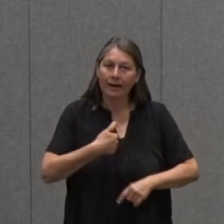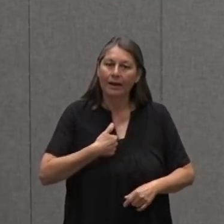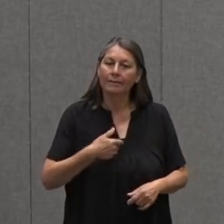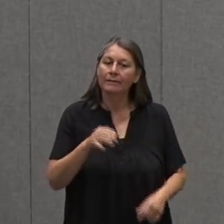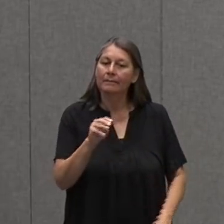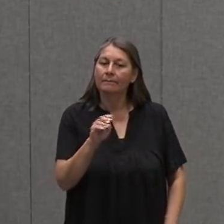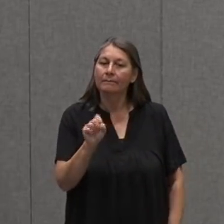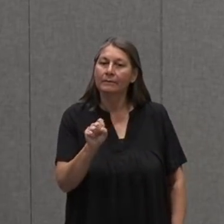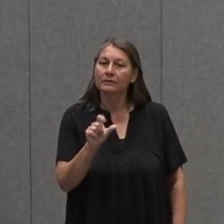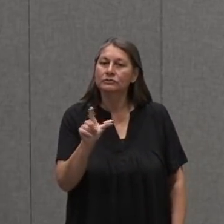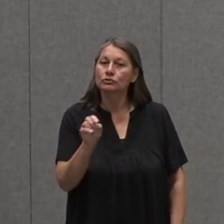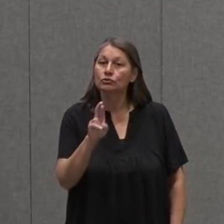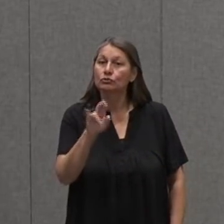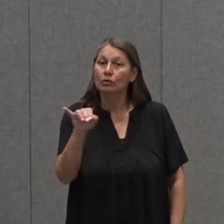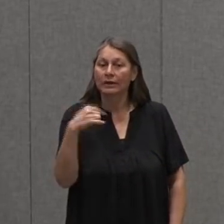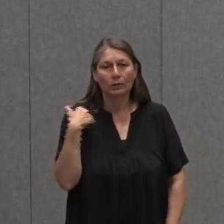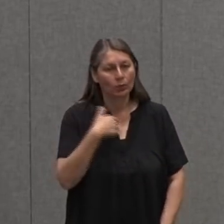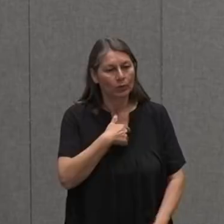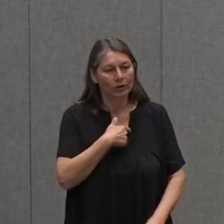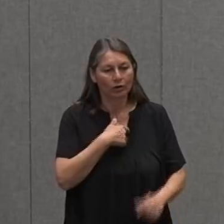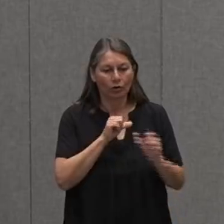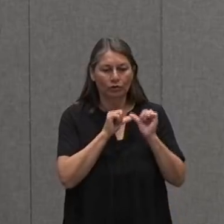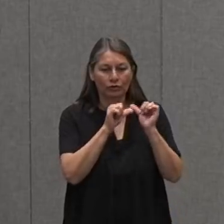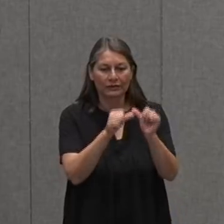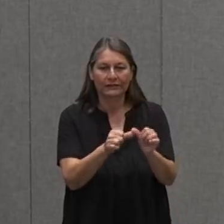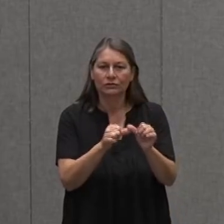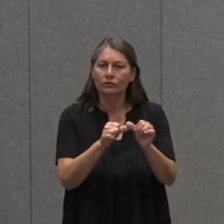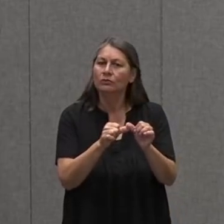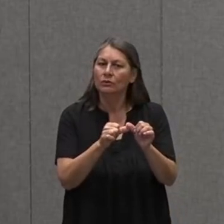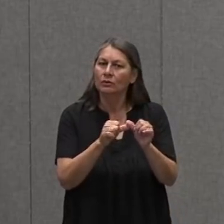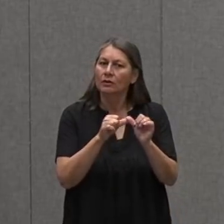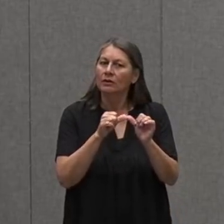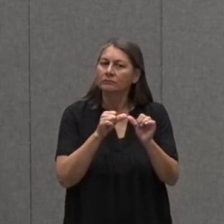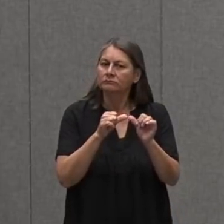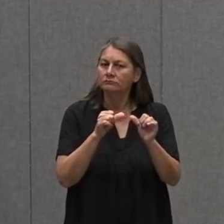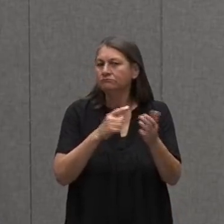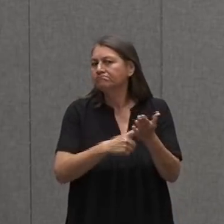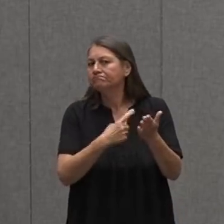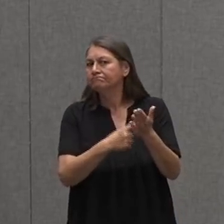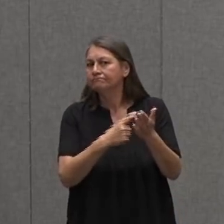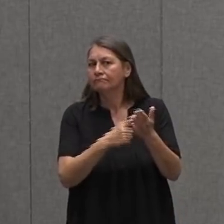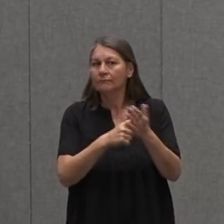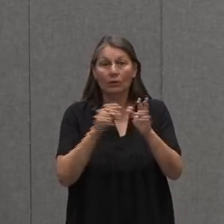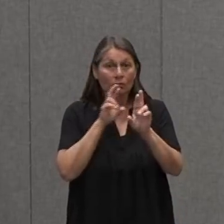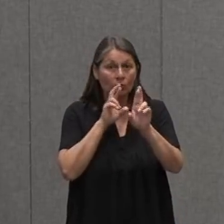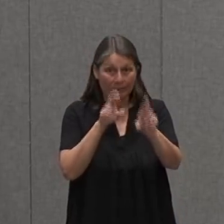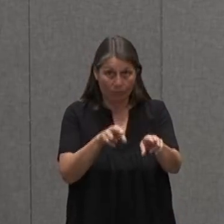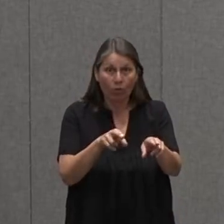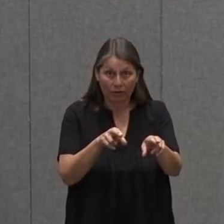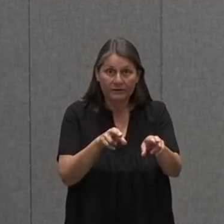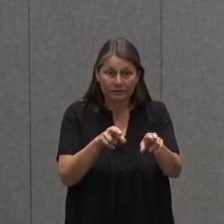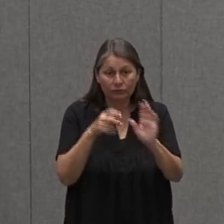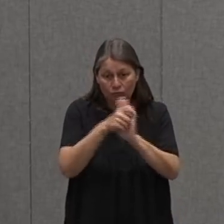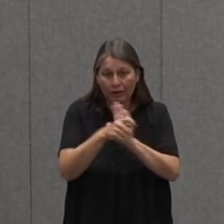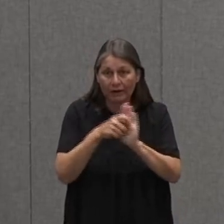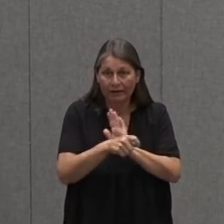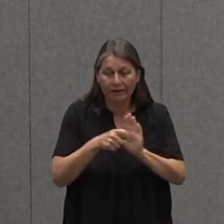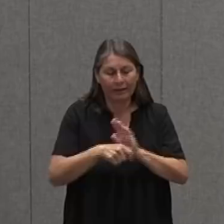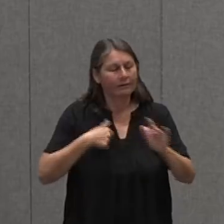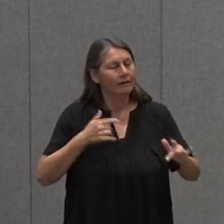our informational report writing. I'm very excited about it because something really fun